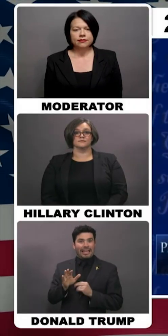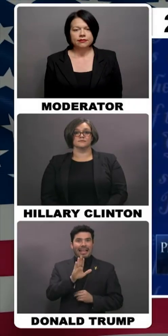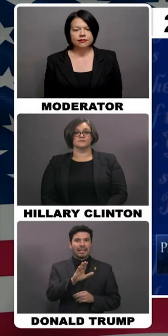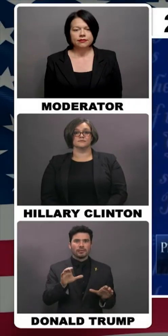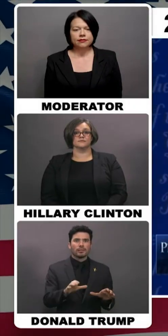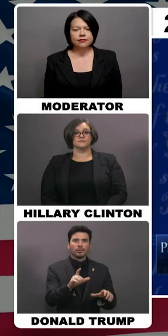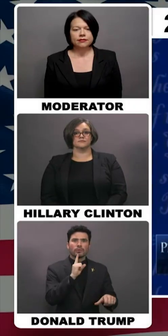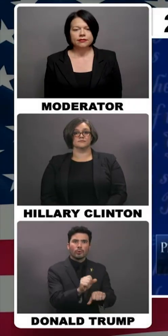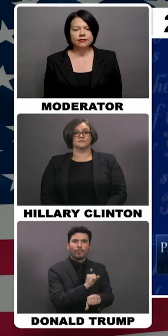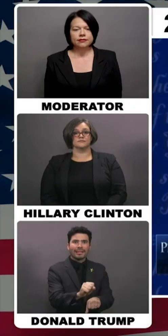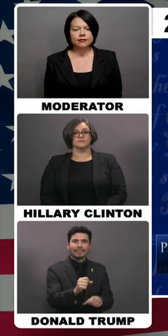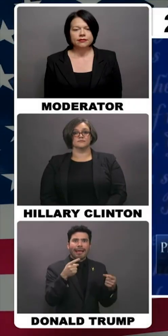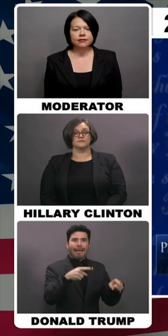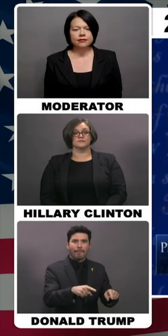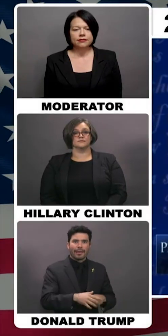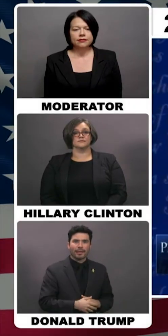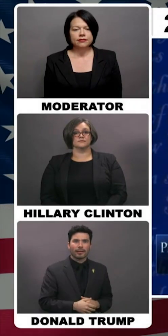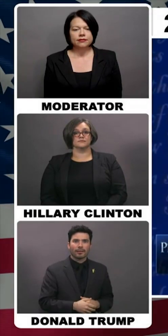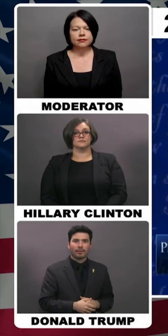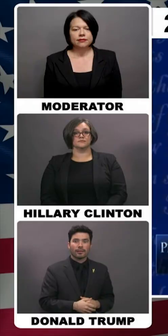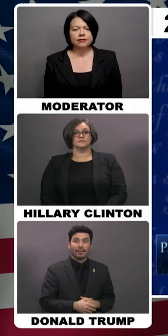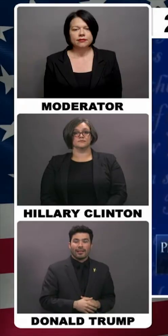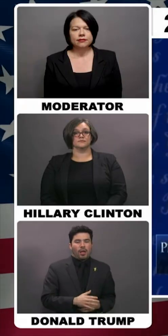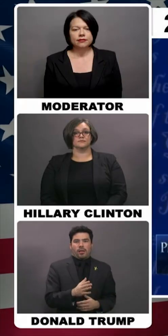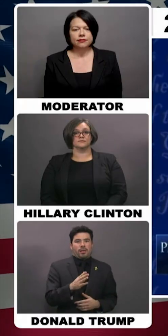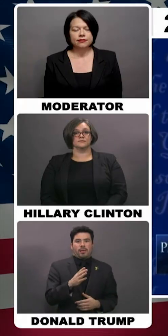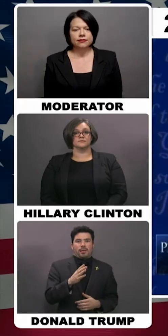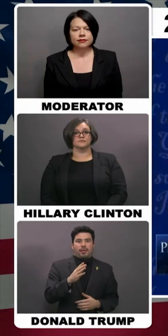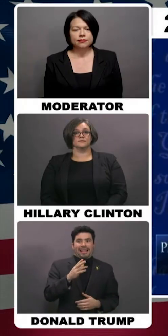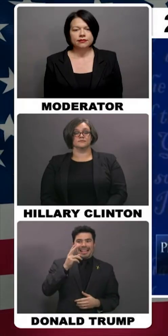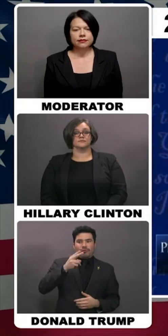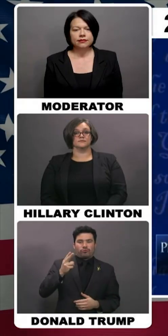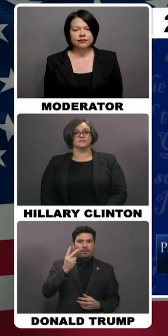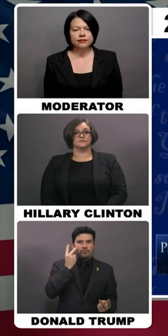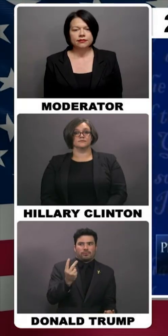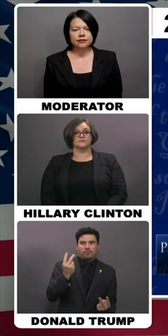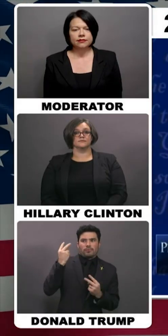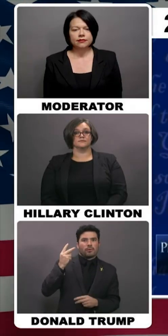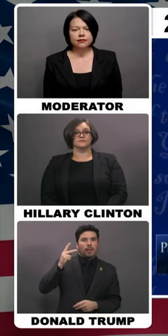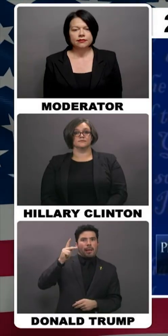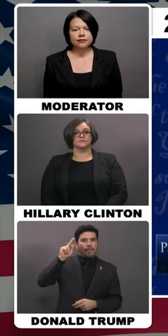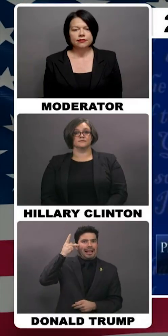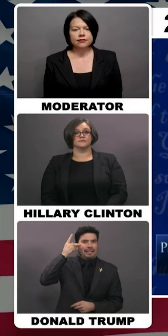There's never been anybody in the history of politics in this nation that's been so abusive to women.